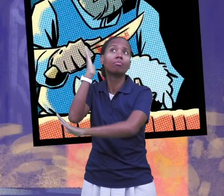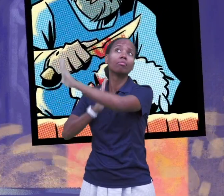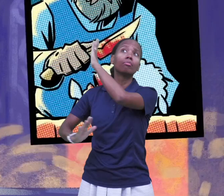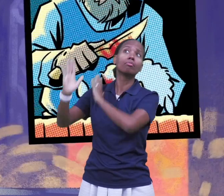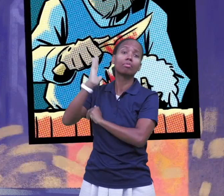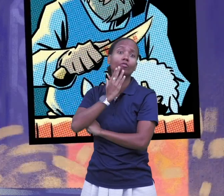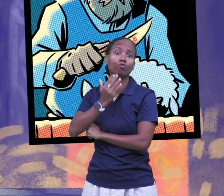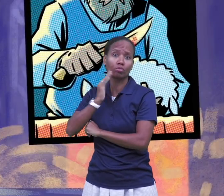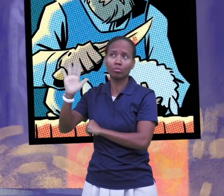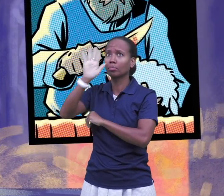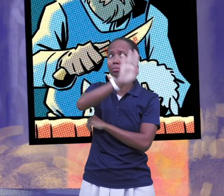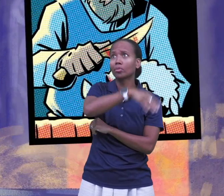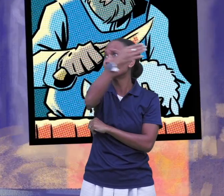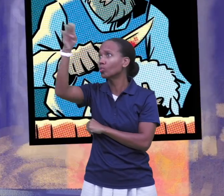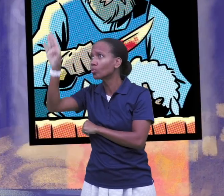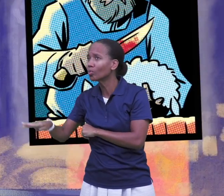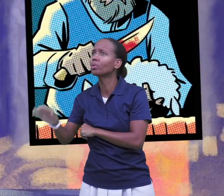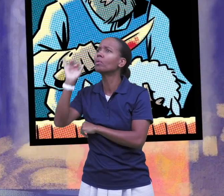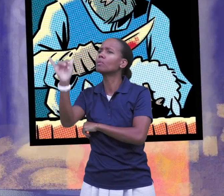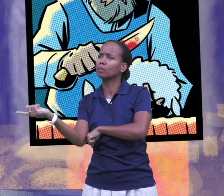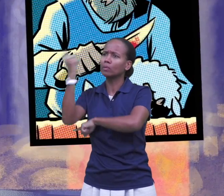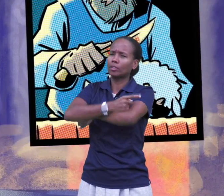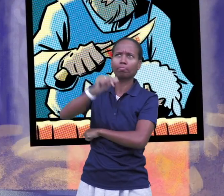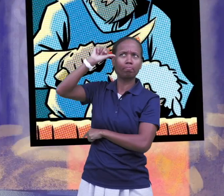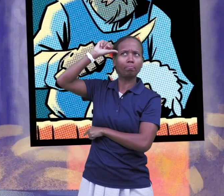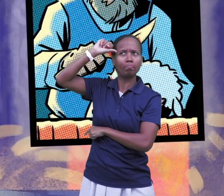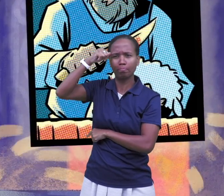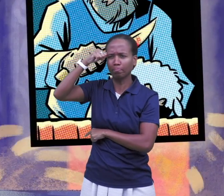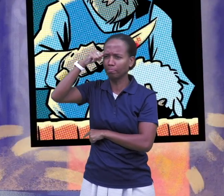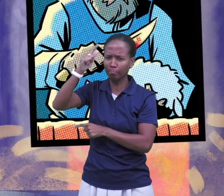from Israel’s Passover and from the Day of Atonement.